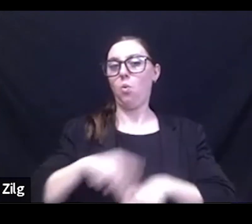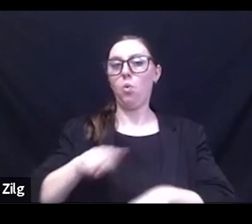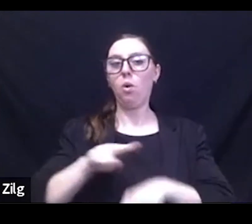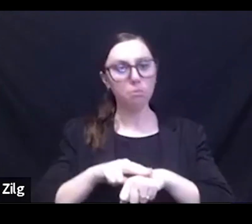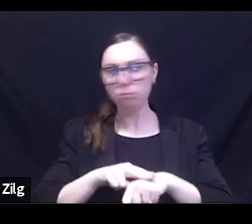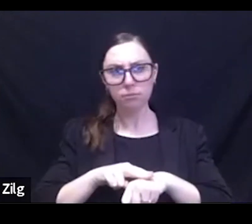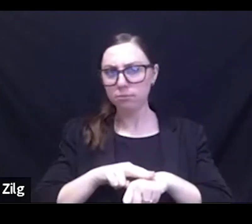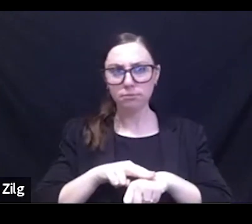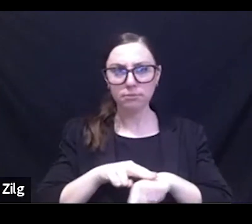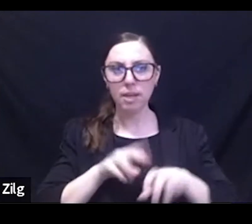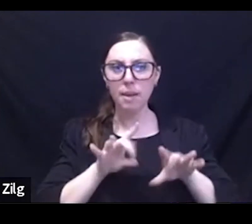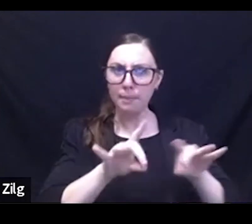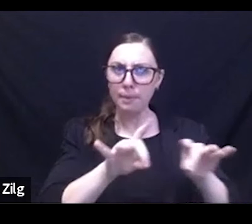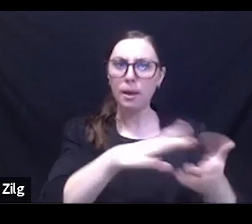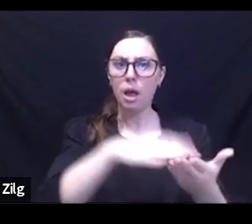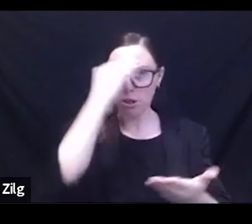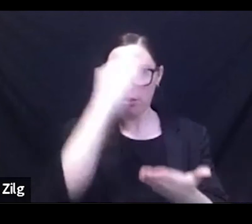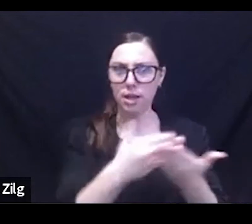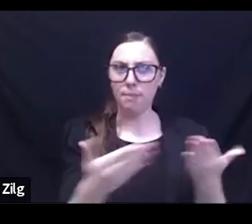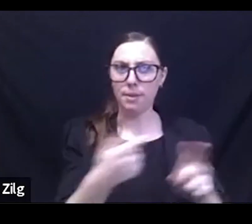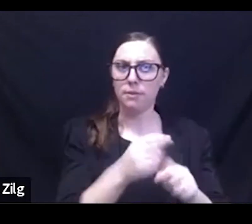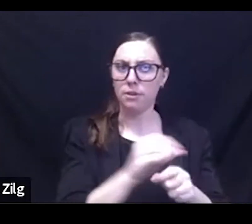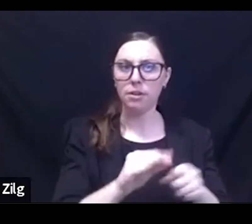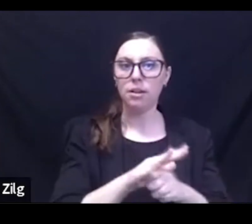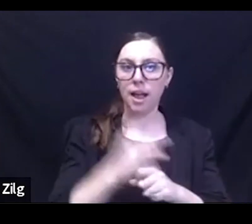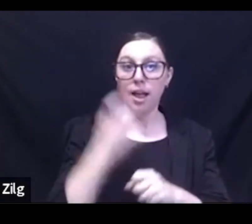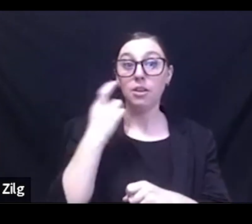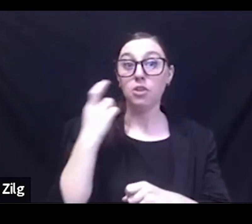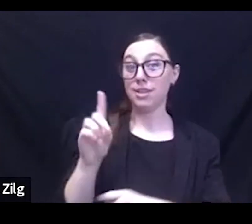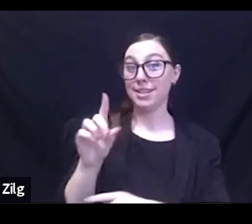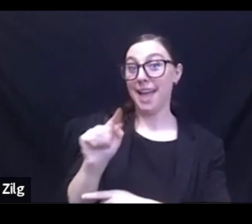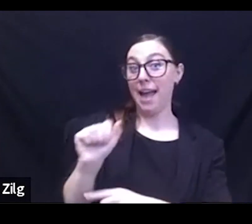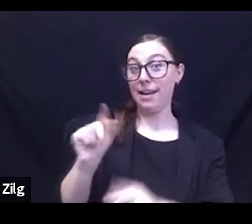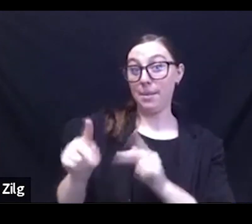that we -- that's why data folks like you that are kind of accumulating information and we can use it in support